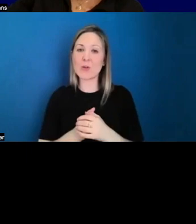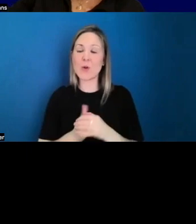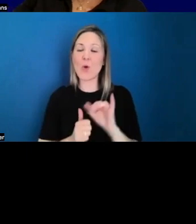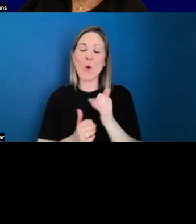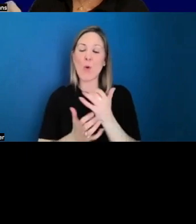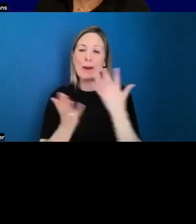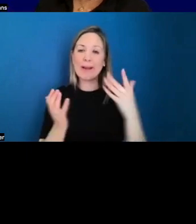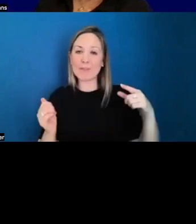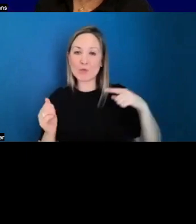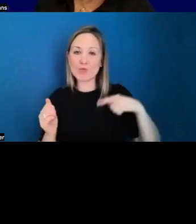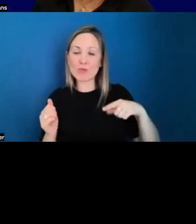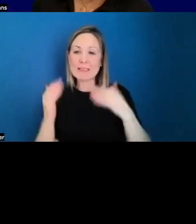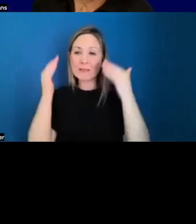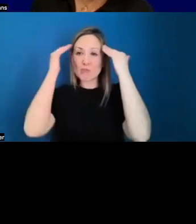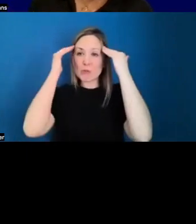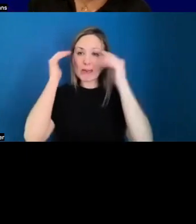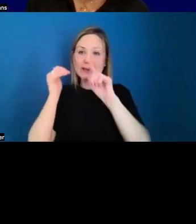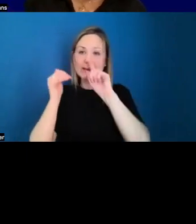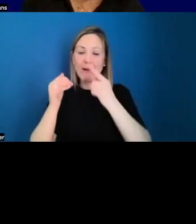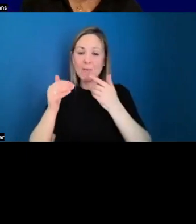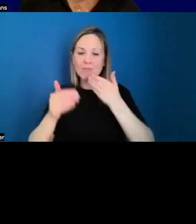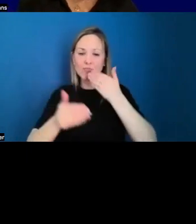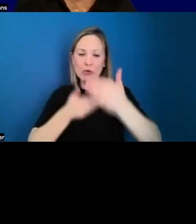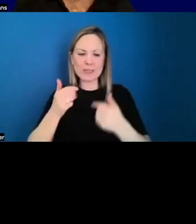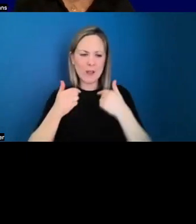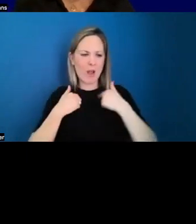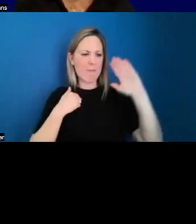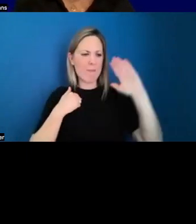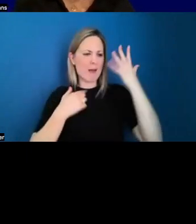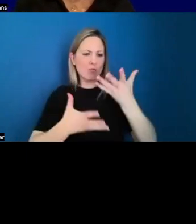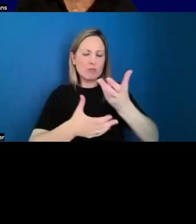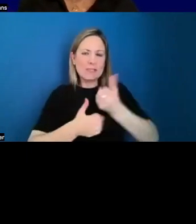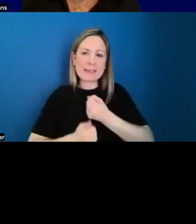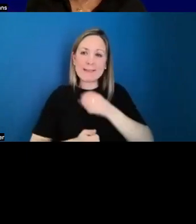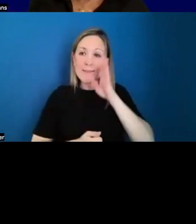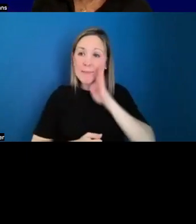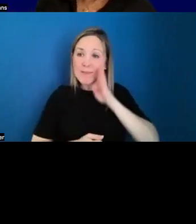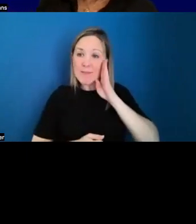to process that I've received that information before and to know that it's not a threat to me.